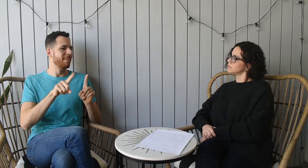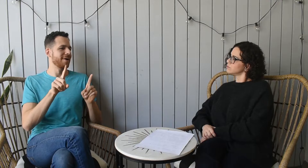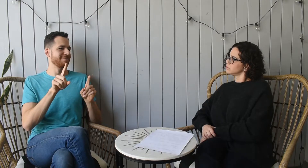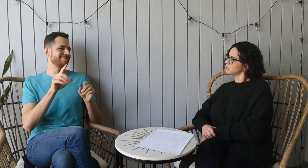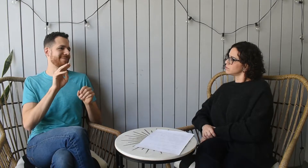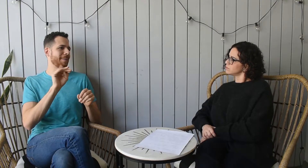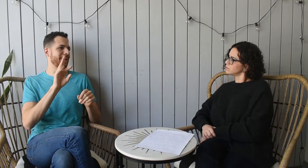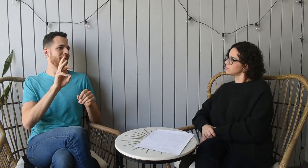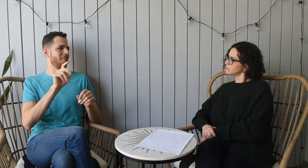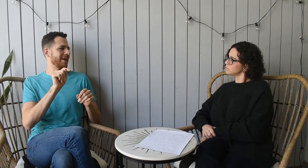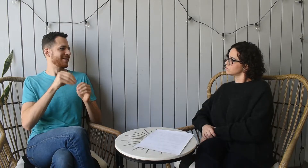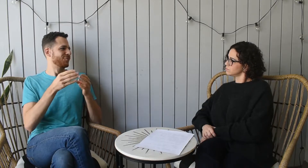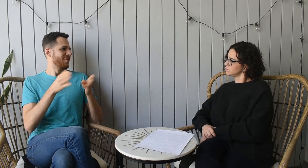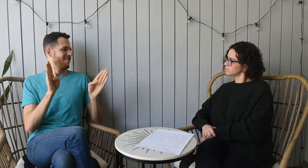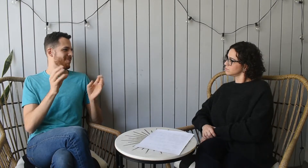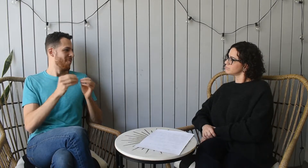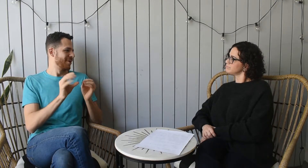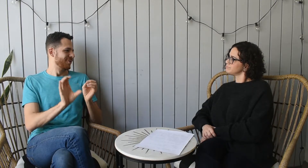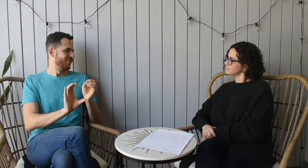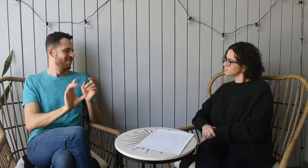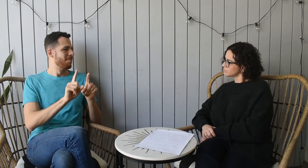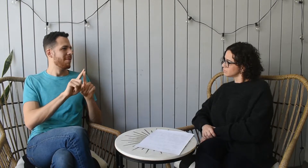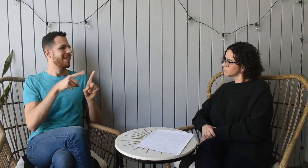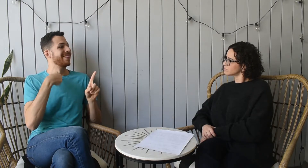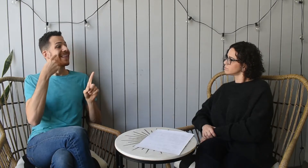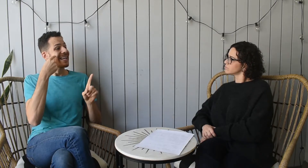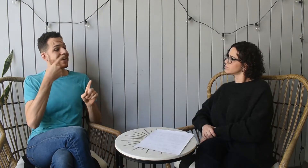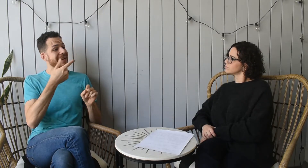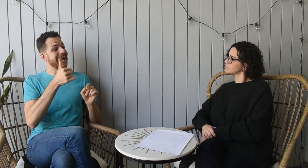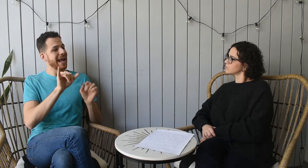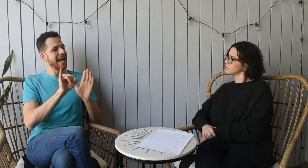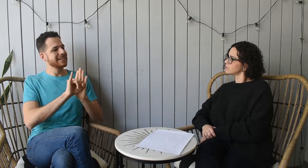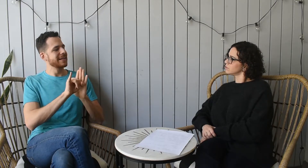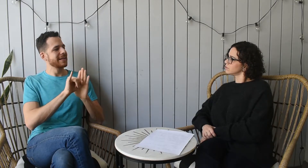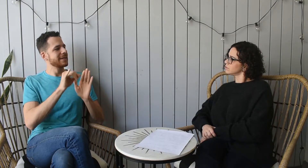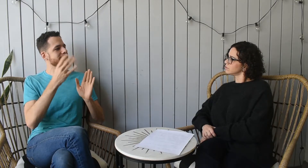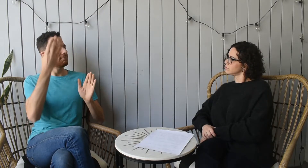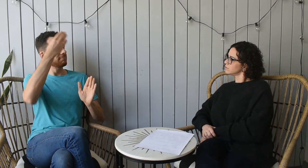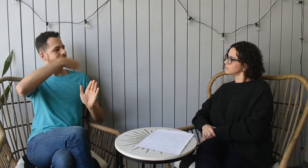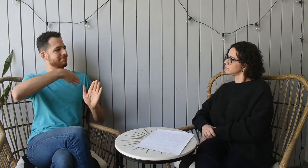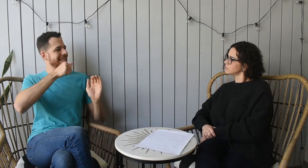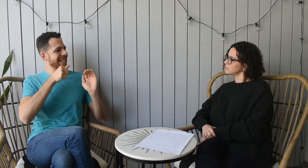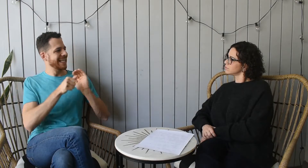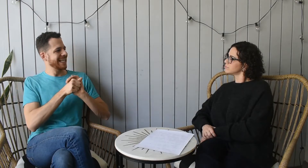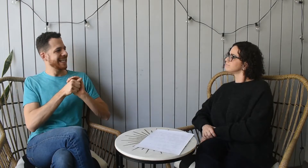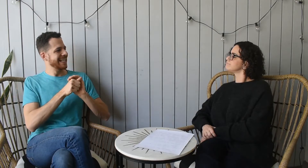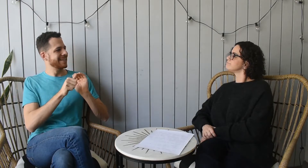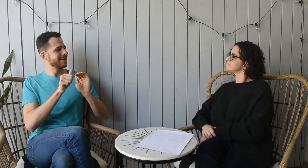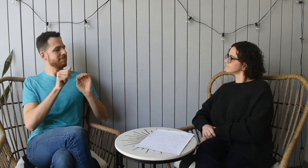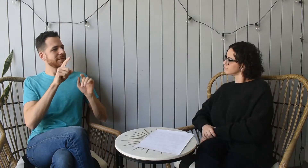but the Midwest in general is more conservative. I think gay identity is something you can mask or hide.